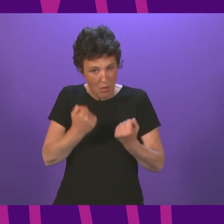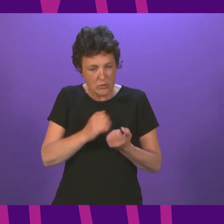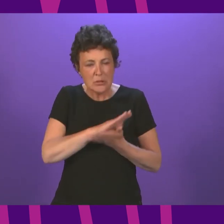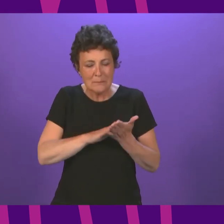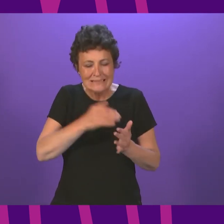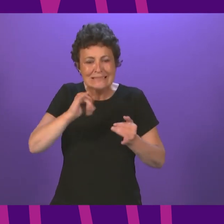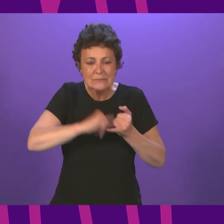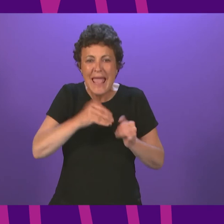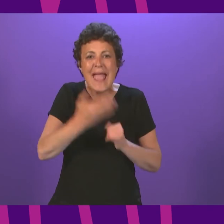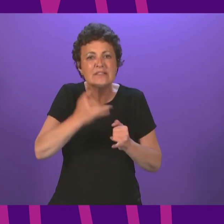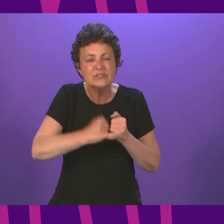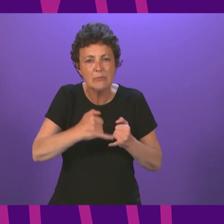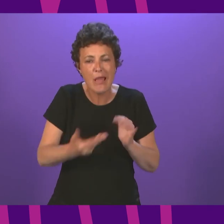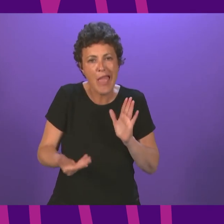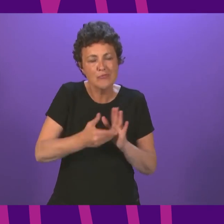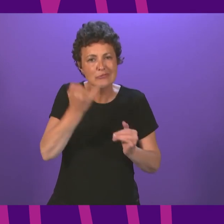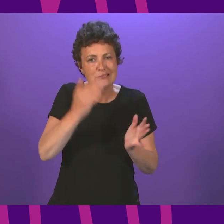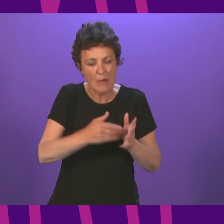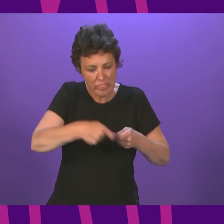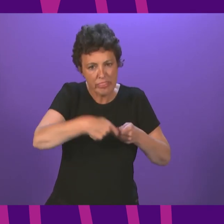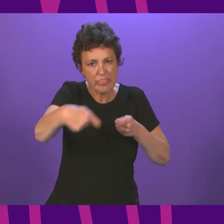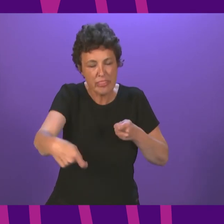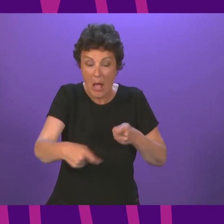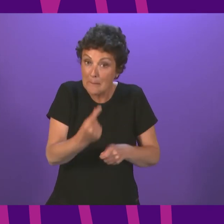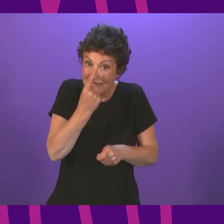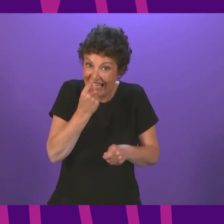Duncan-Glancy, with a little help from Bill Kidd, pursued changes to reporting on the